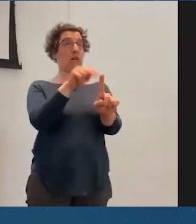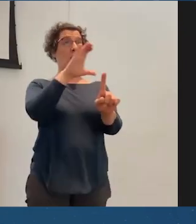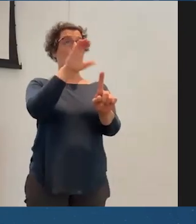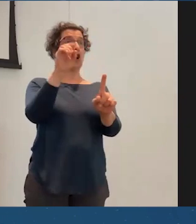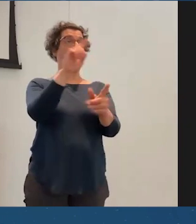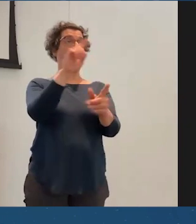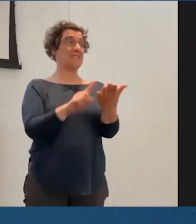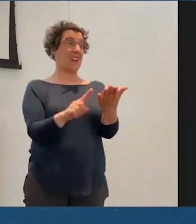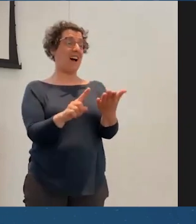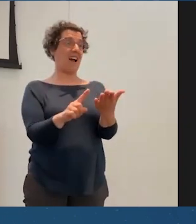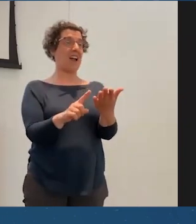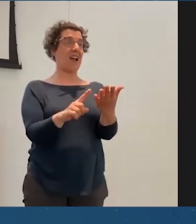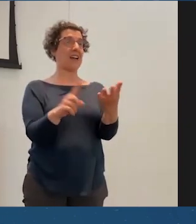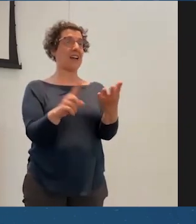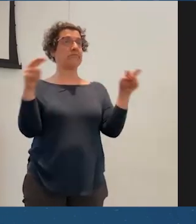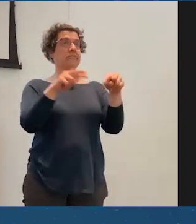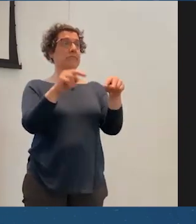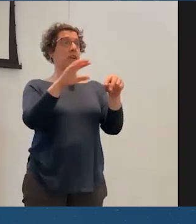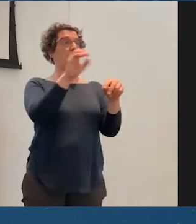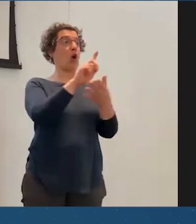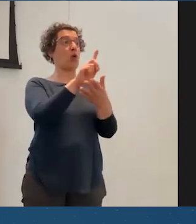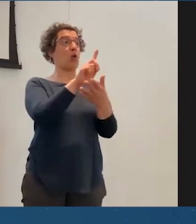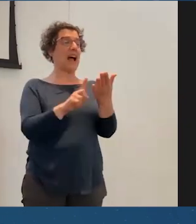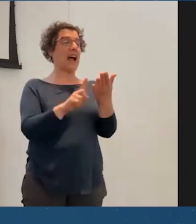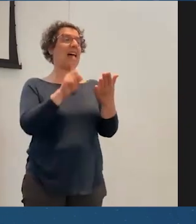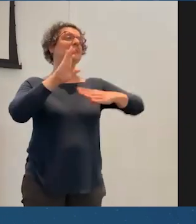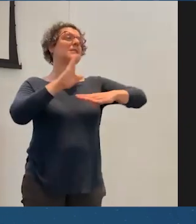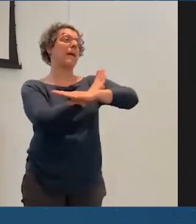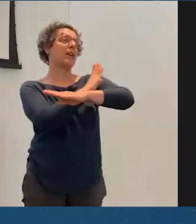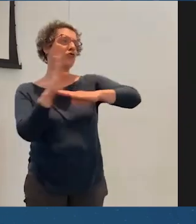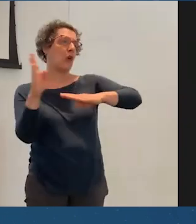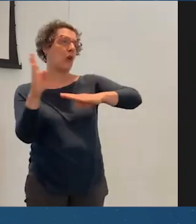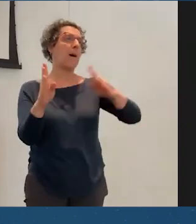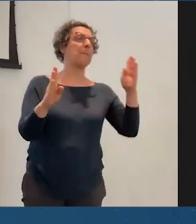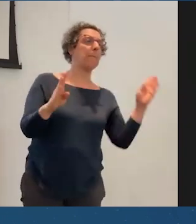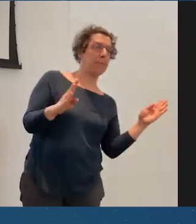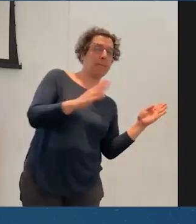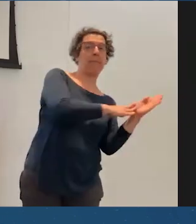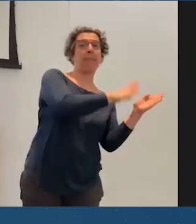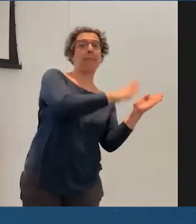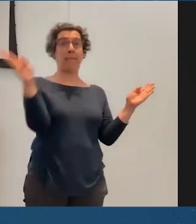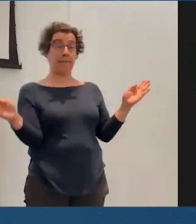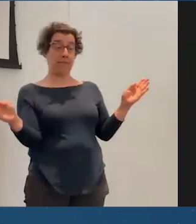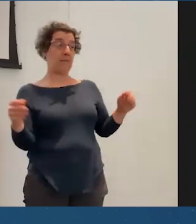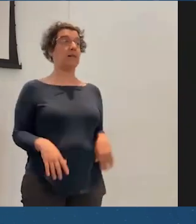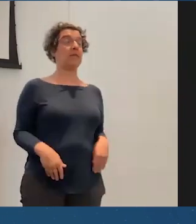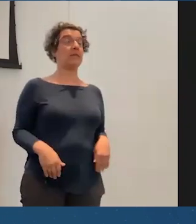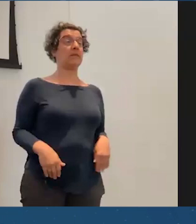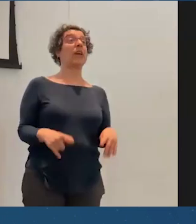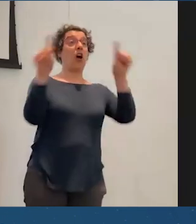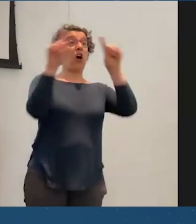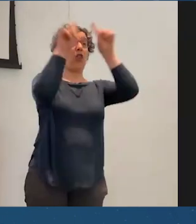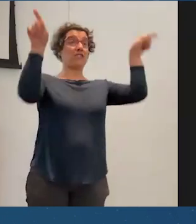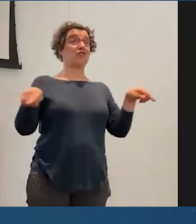or we can look at co-design in a spectrum. All the way to the right on the screen,